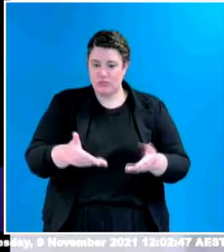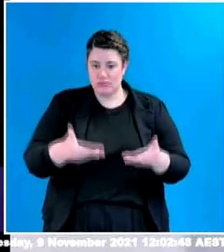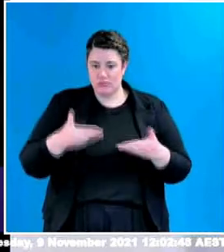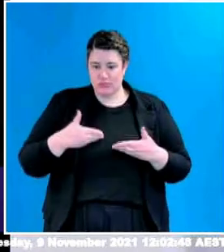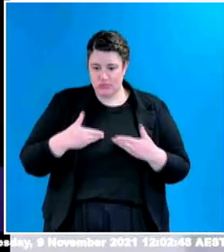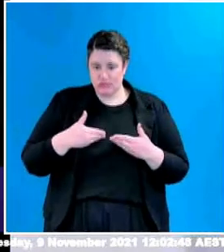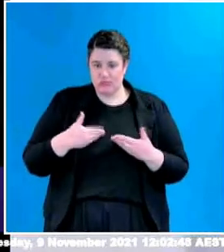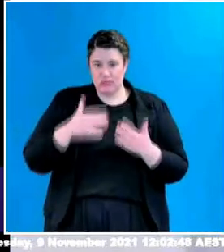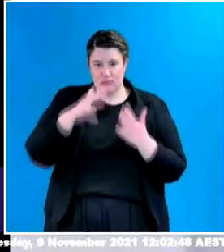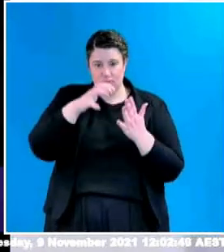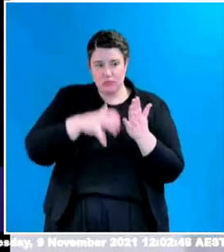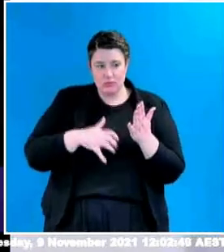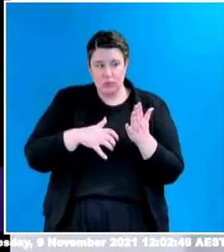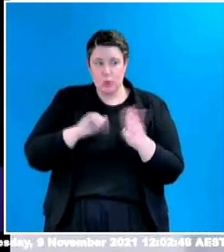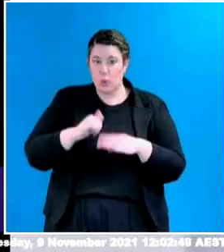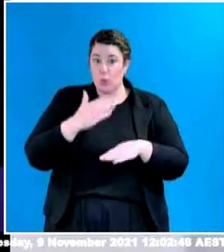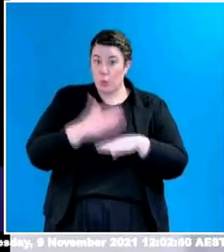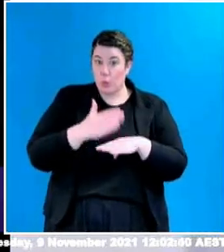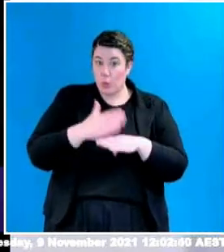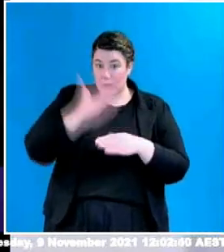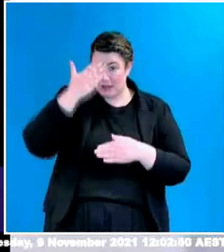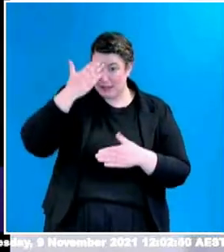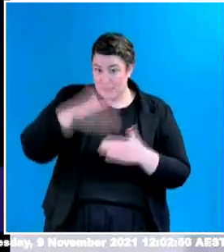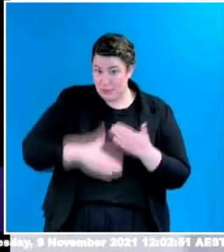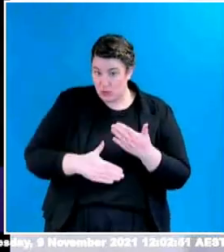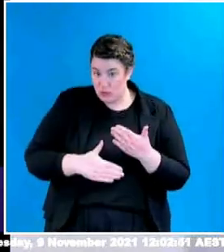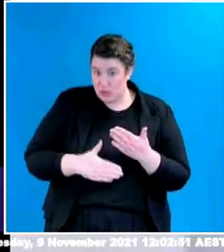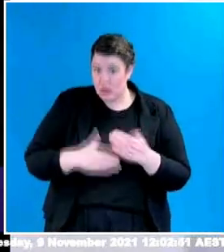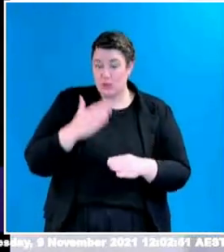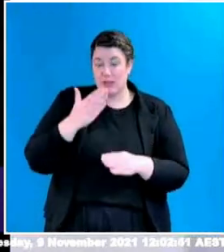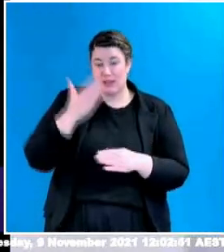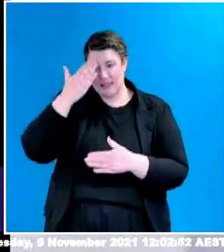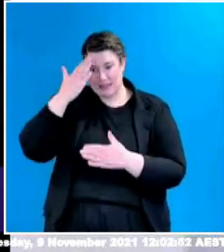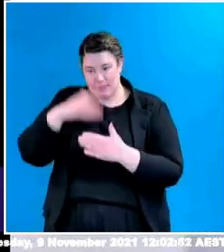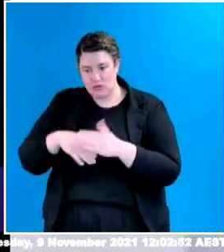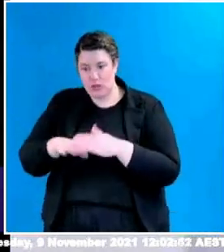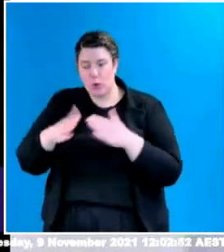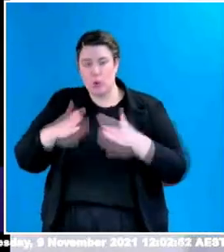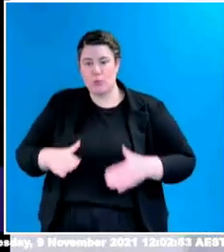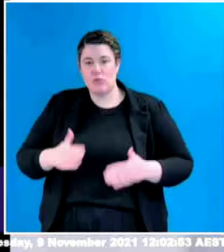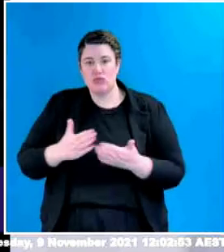your relevant work experience, your experience in human rights advocacy,